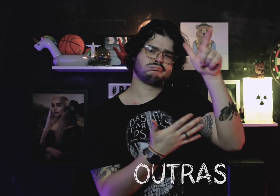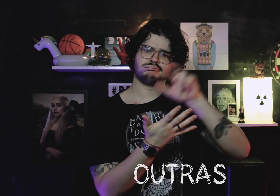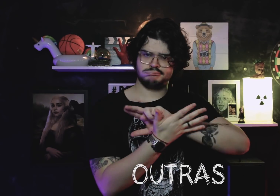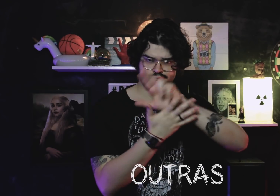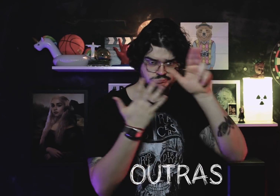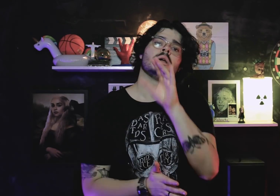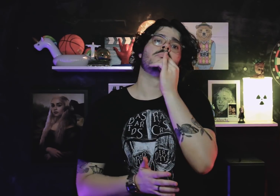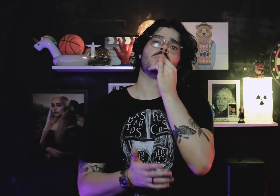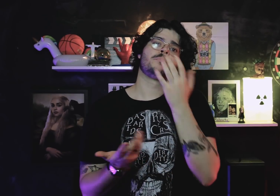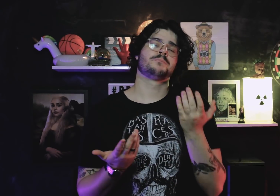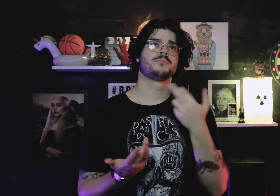For example: